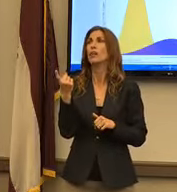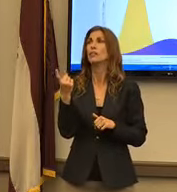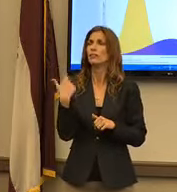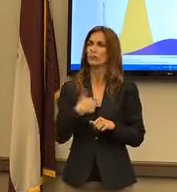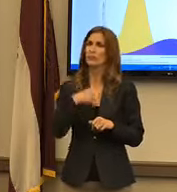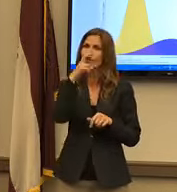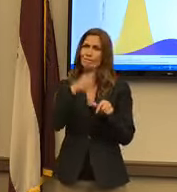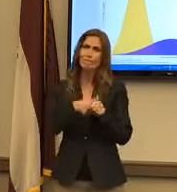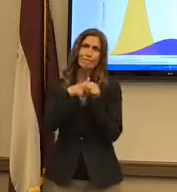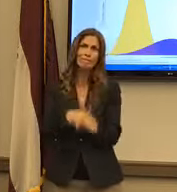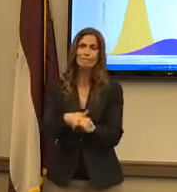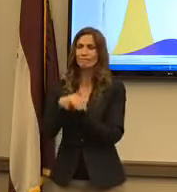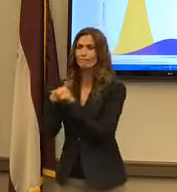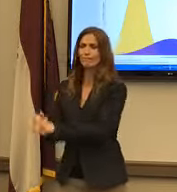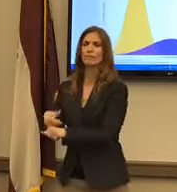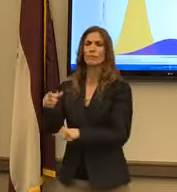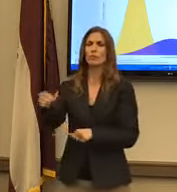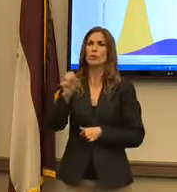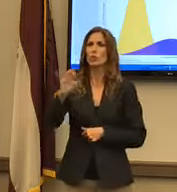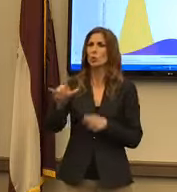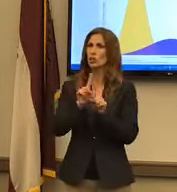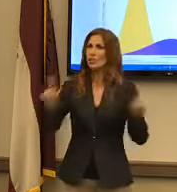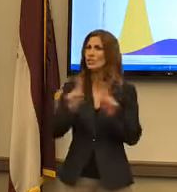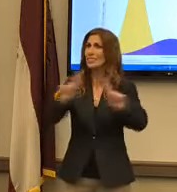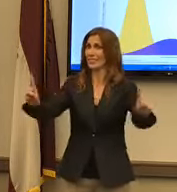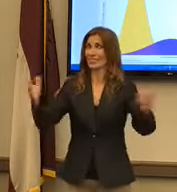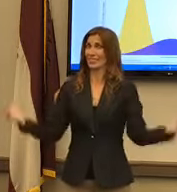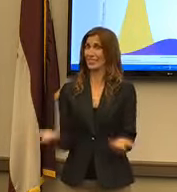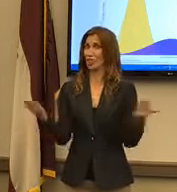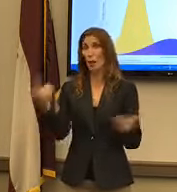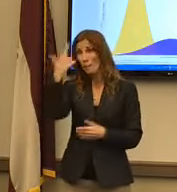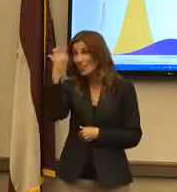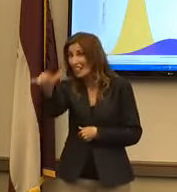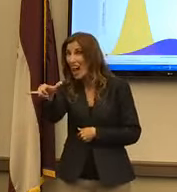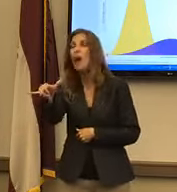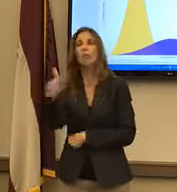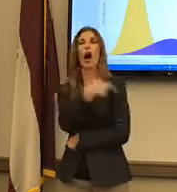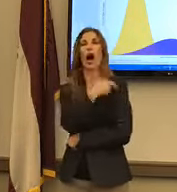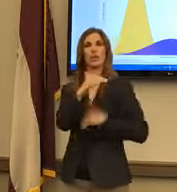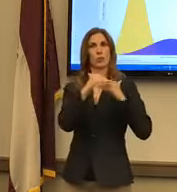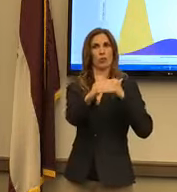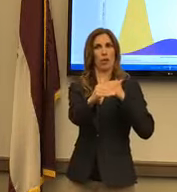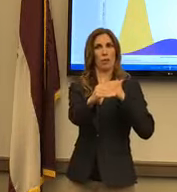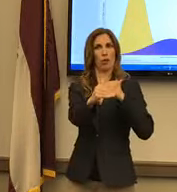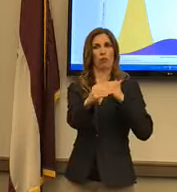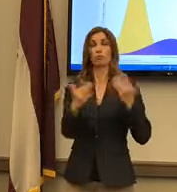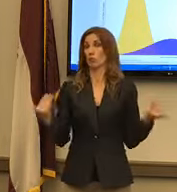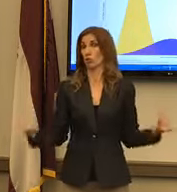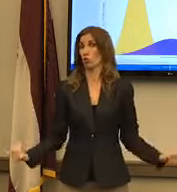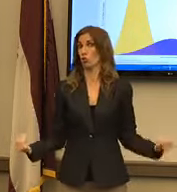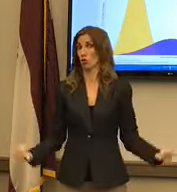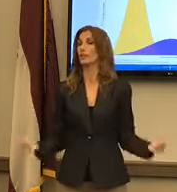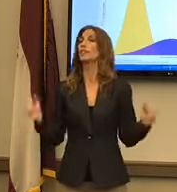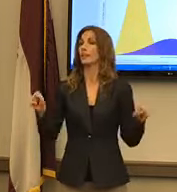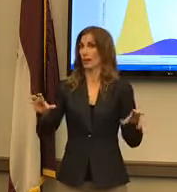social distancing here in Montgomery County our hospitals are stable they are currently able to accommodate the number